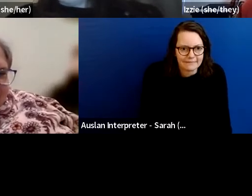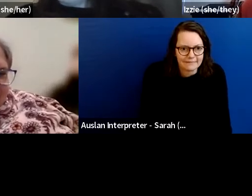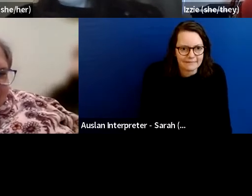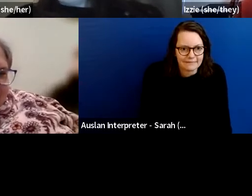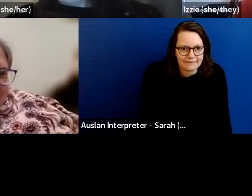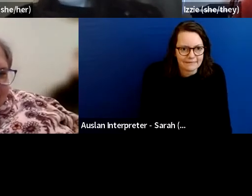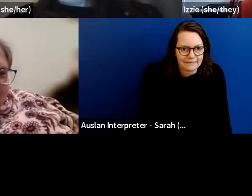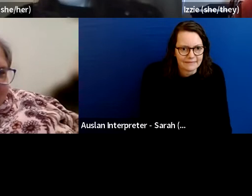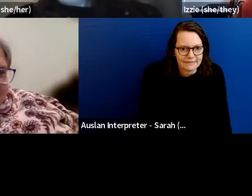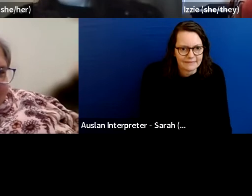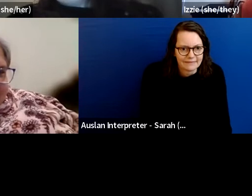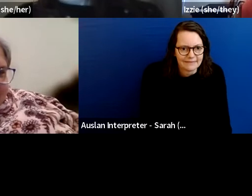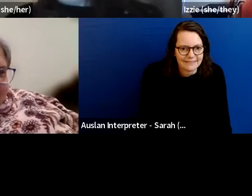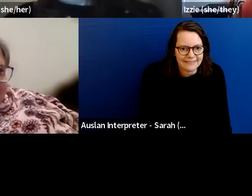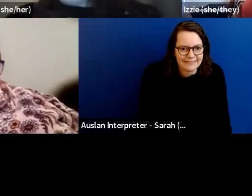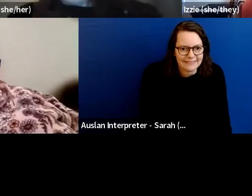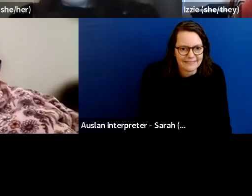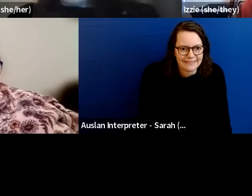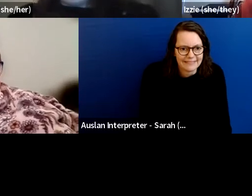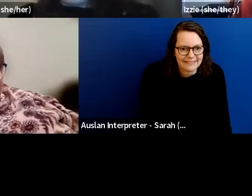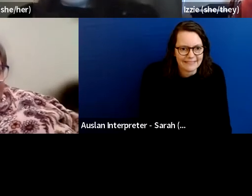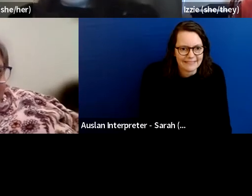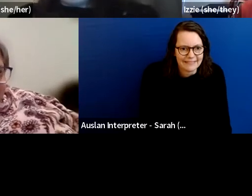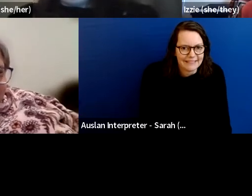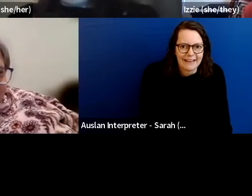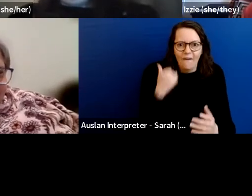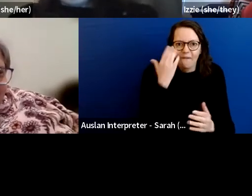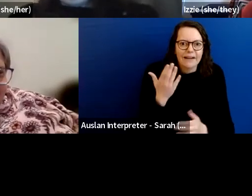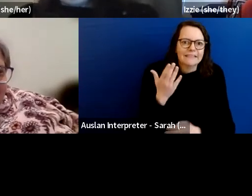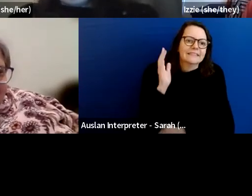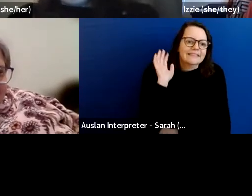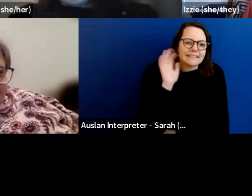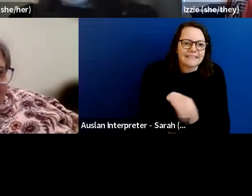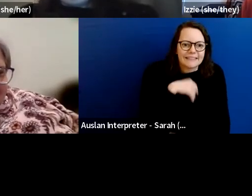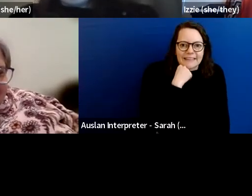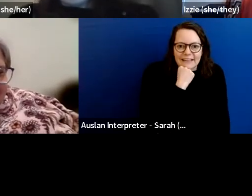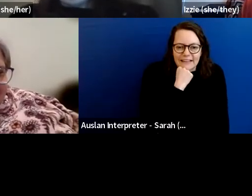Sorry, you're still on silent at every time.